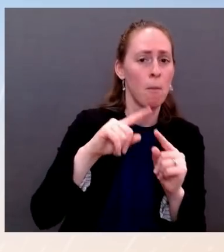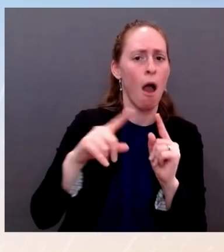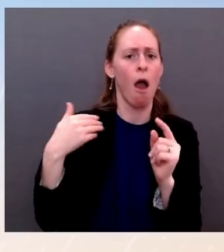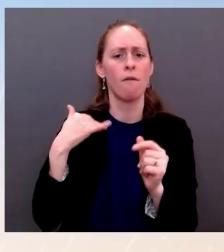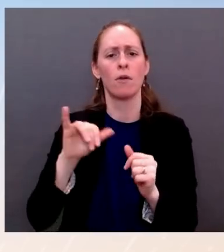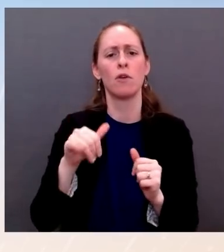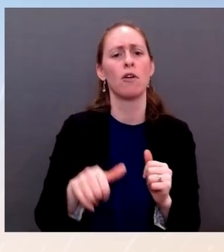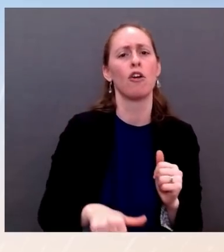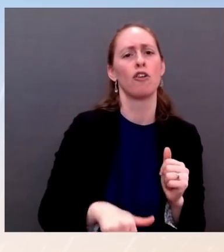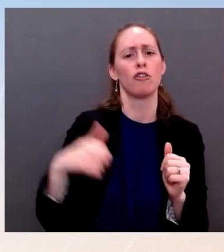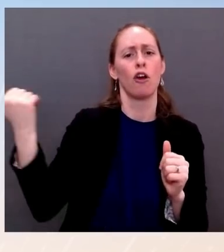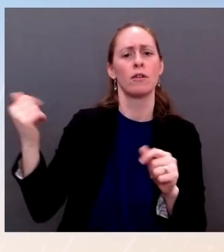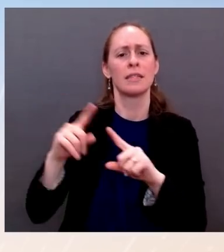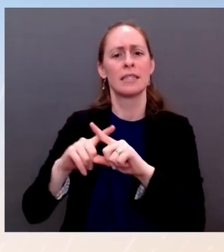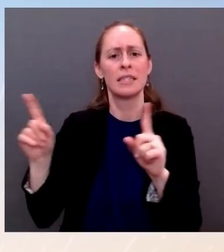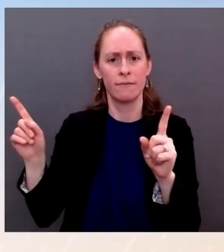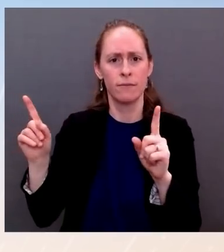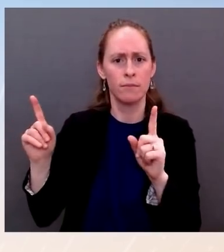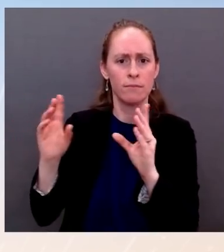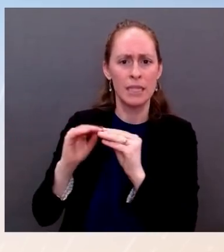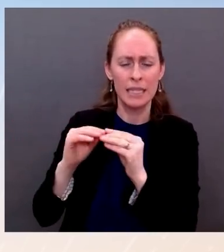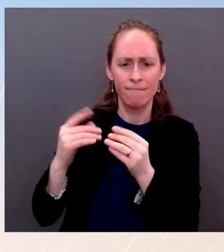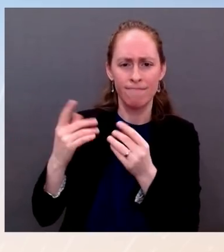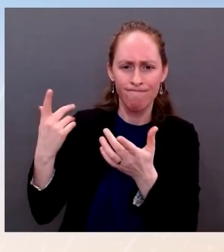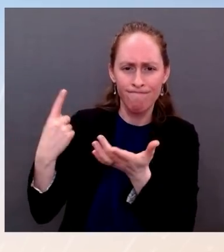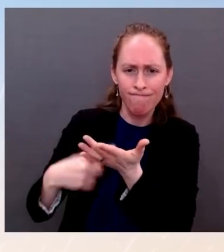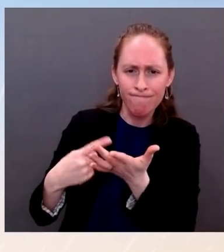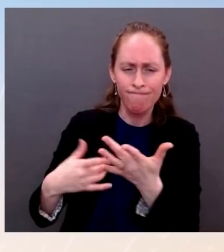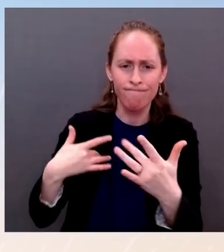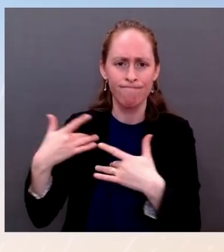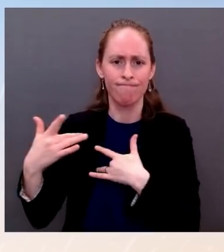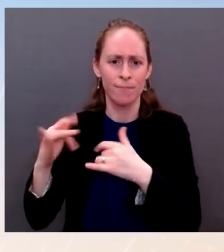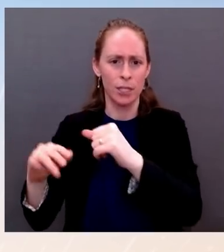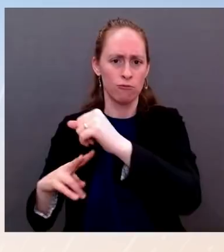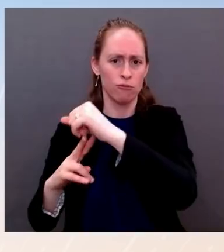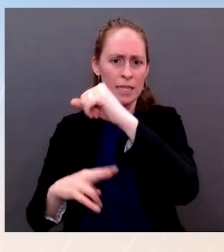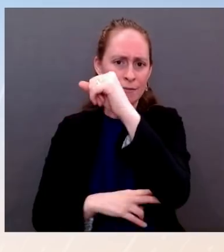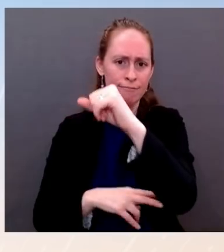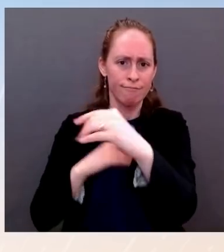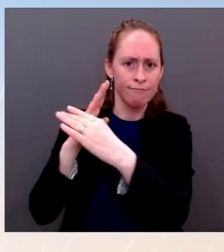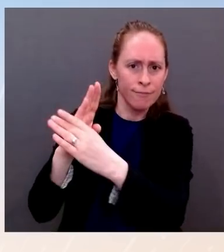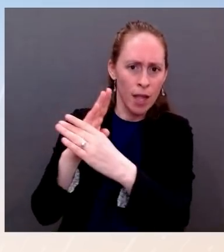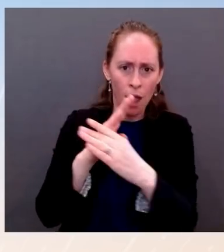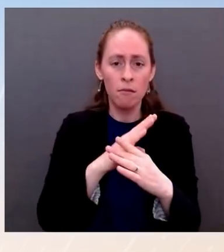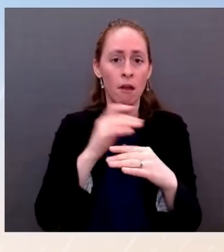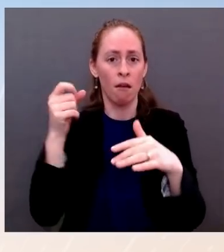between the United States and Canada, including Detroit/Windsor, Sweetwater/Coutts, and Pembina/Emerson.